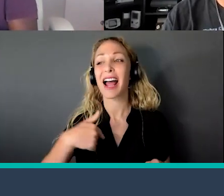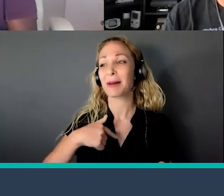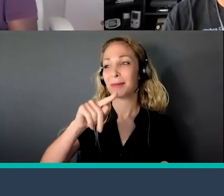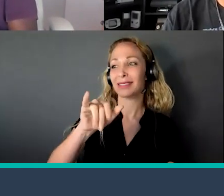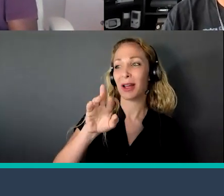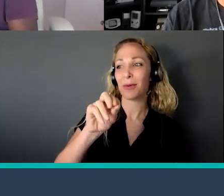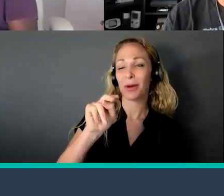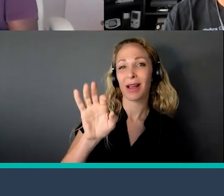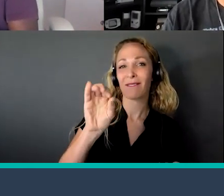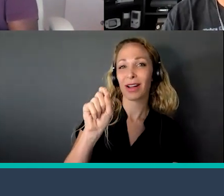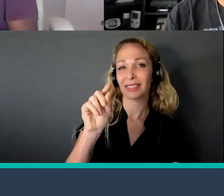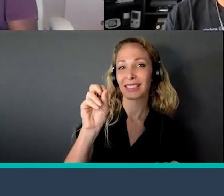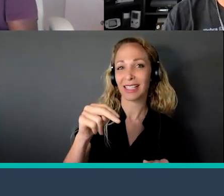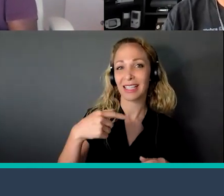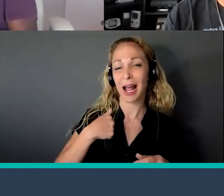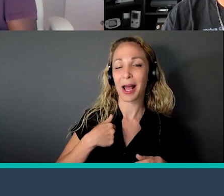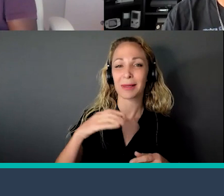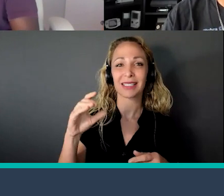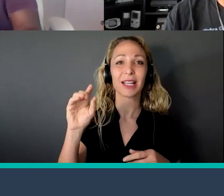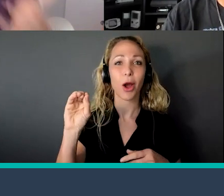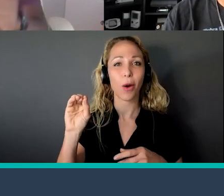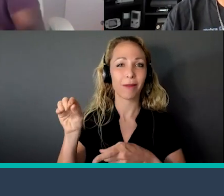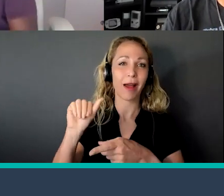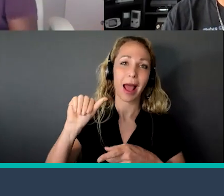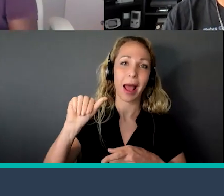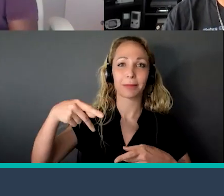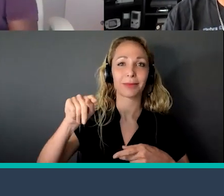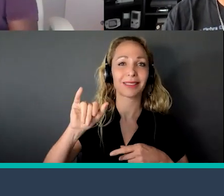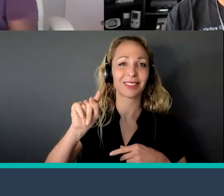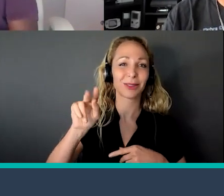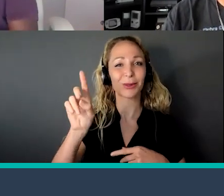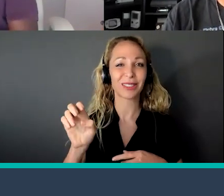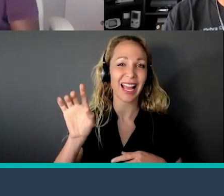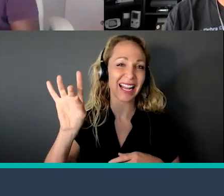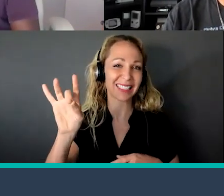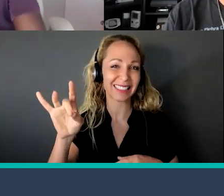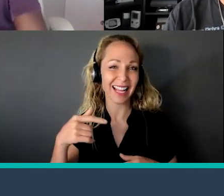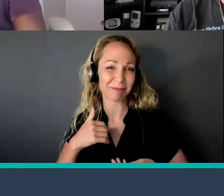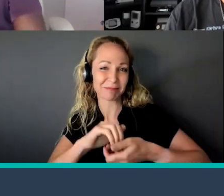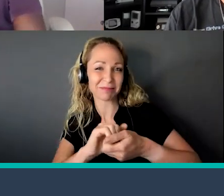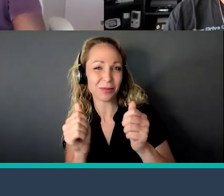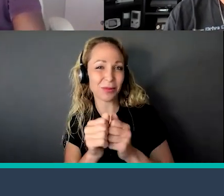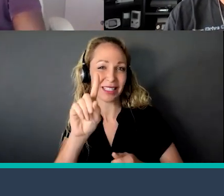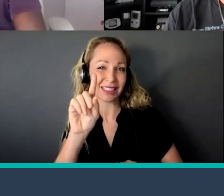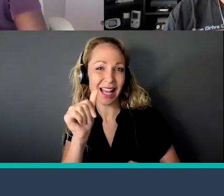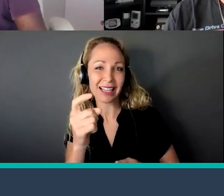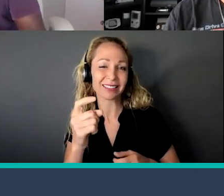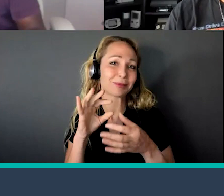AND I AM TYRON FOSTON OVER ENGINEERING AND PRODUCT DEVELOPMENT AND THINGS OF THAT NATURE.